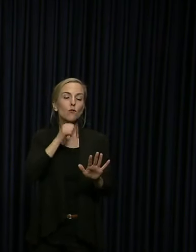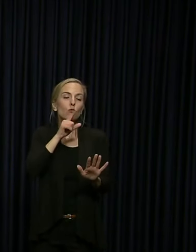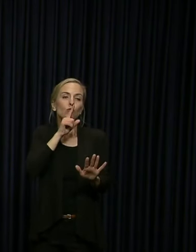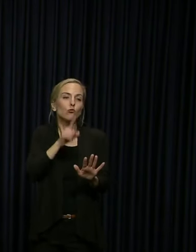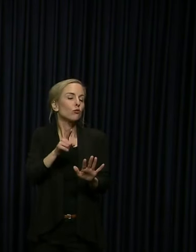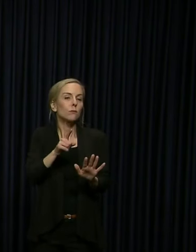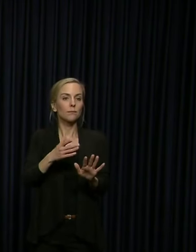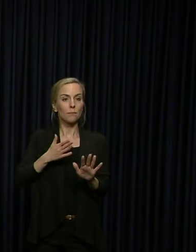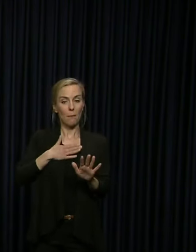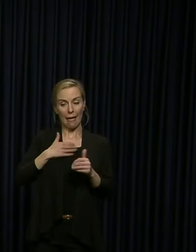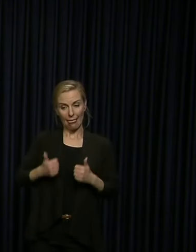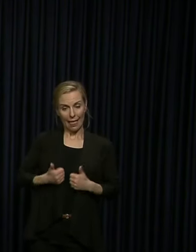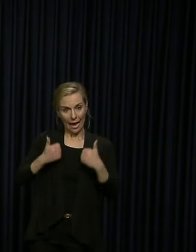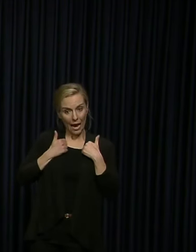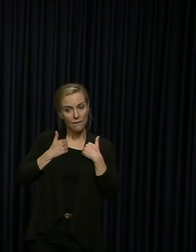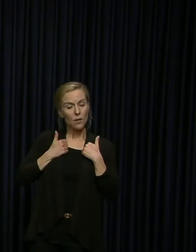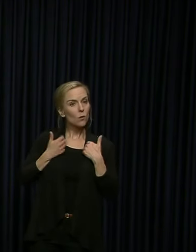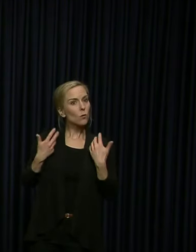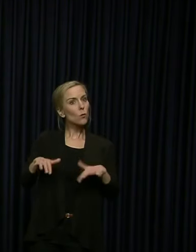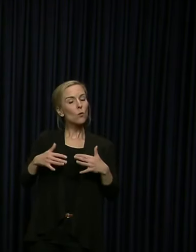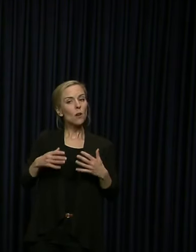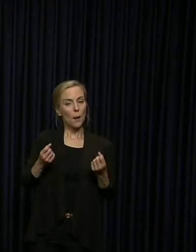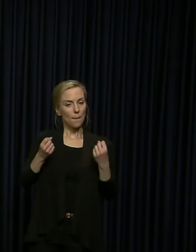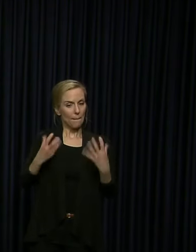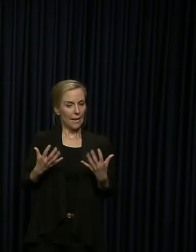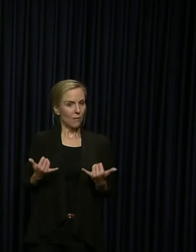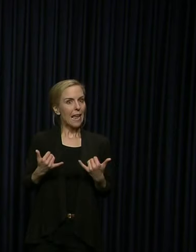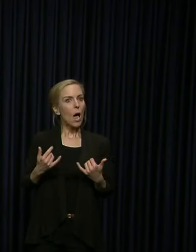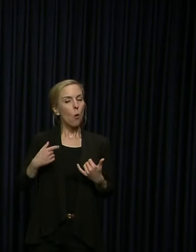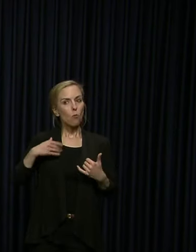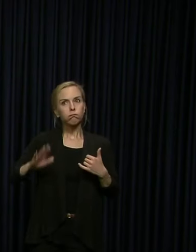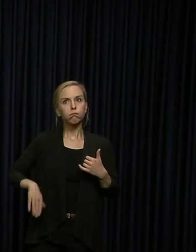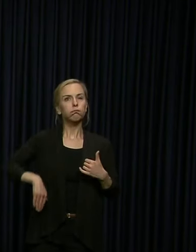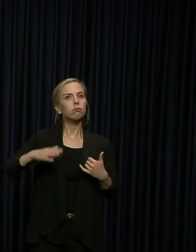QUESTION.